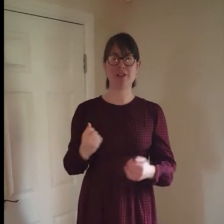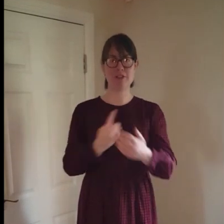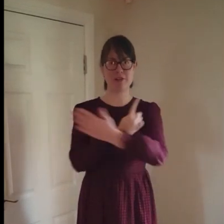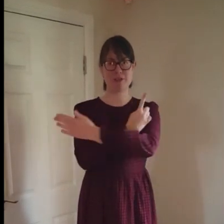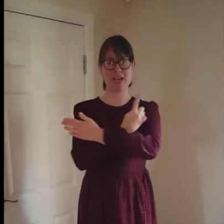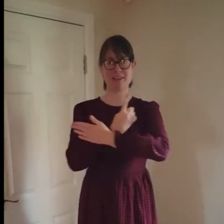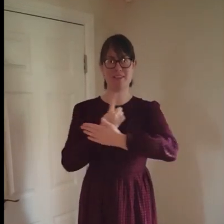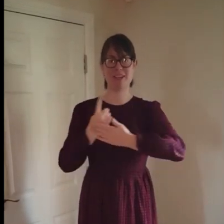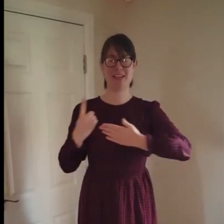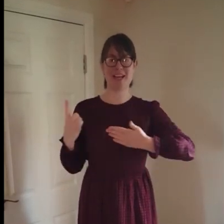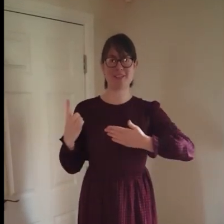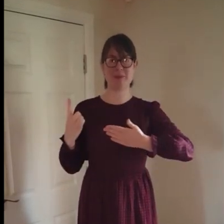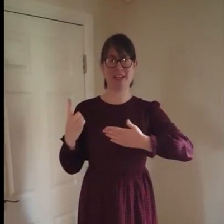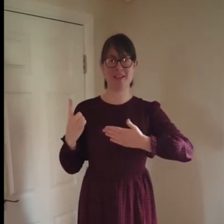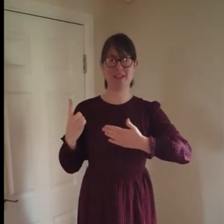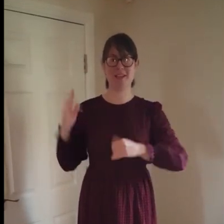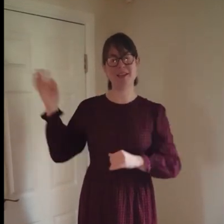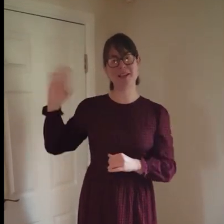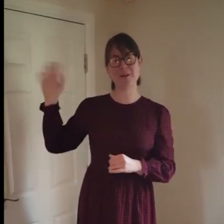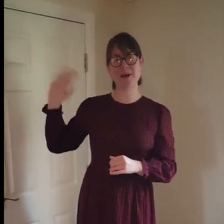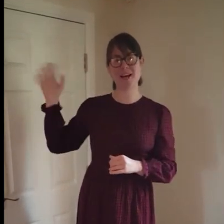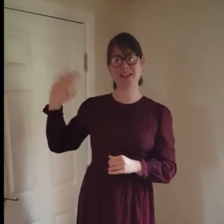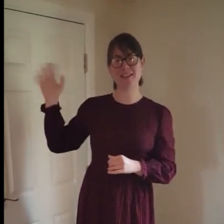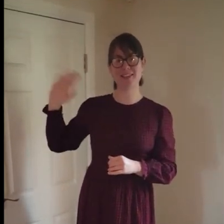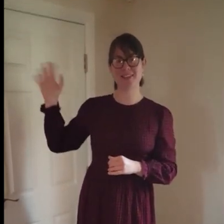another object next week. Goodbye.